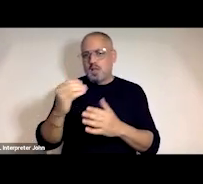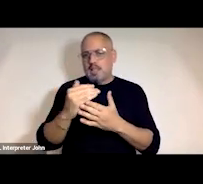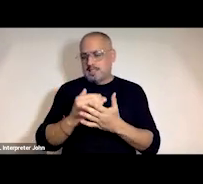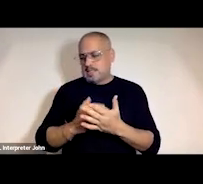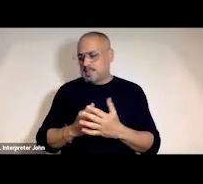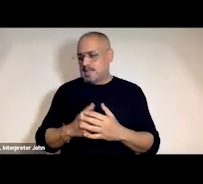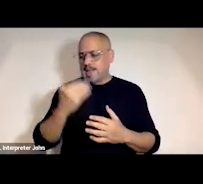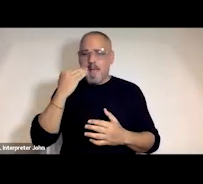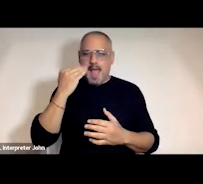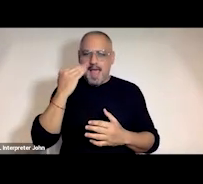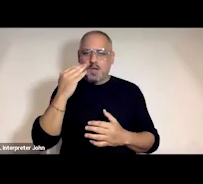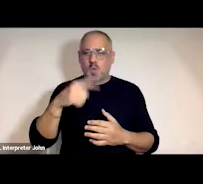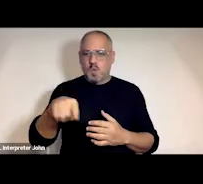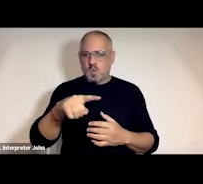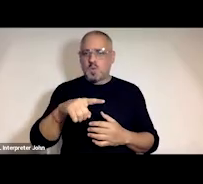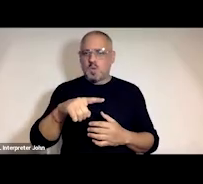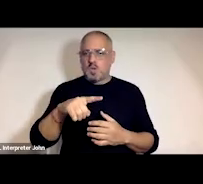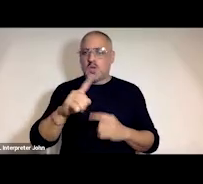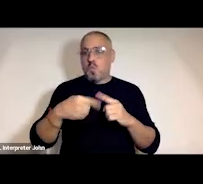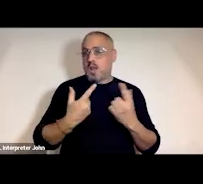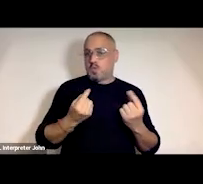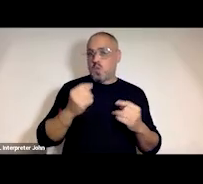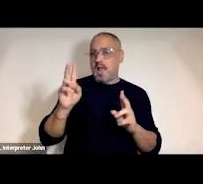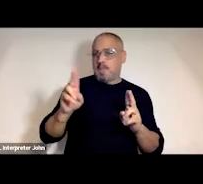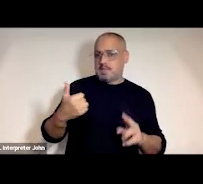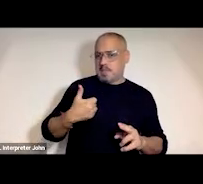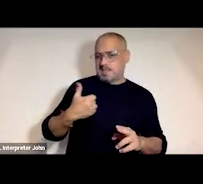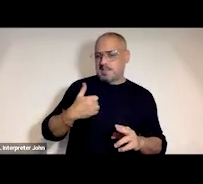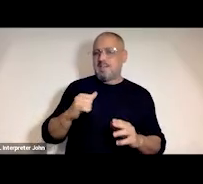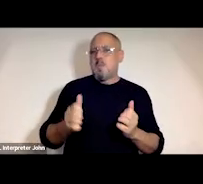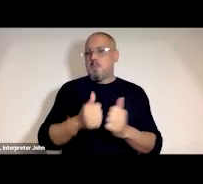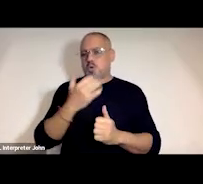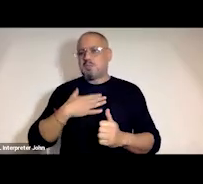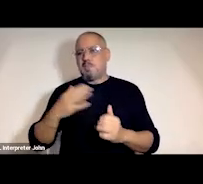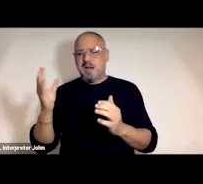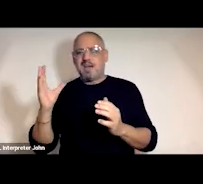I know that those are... when I was doing applications, that's where most of my claims were,